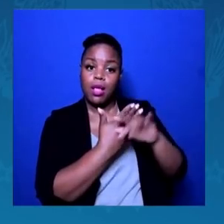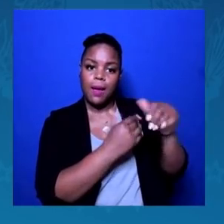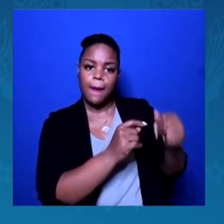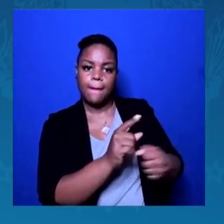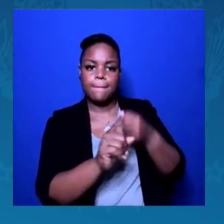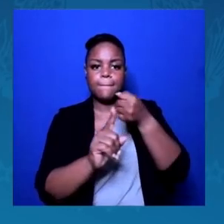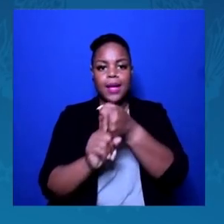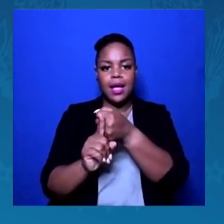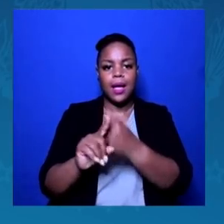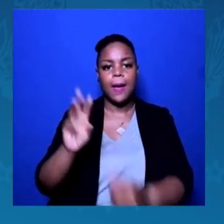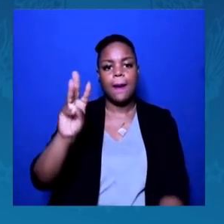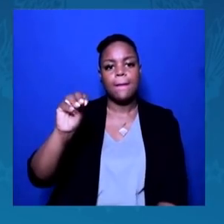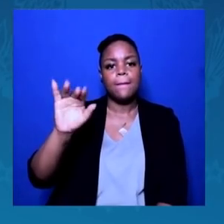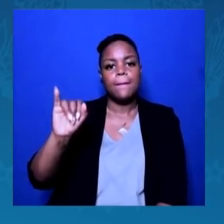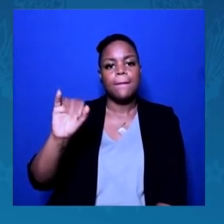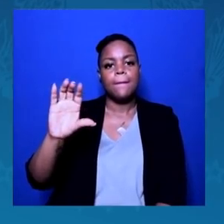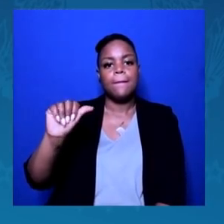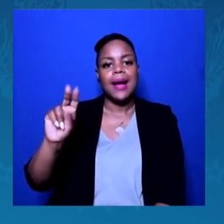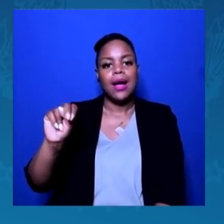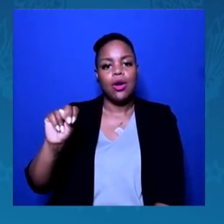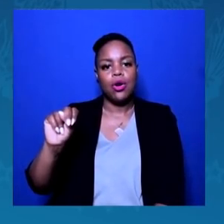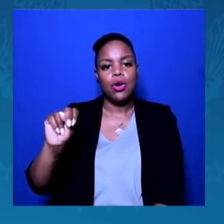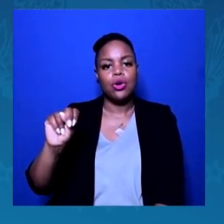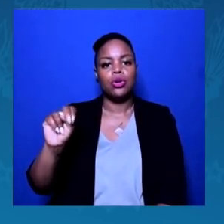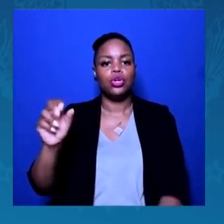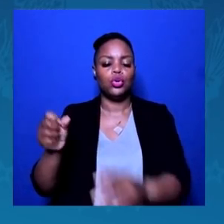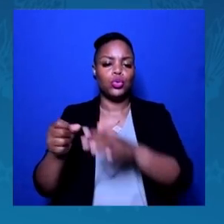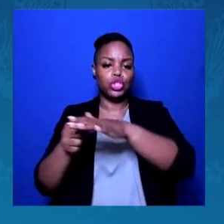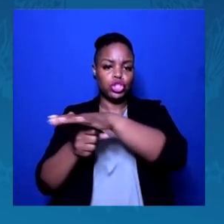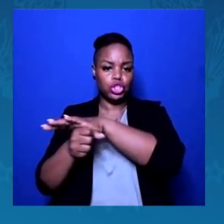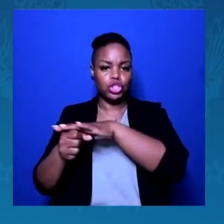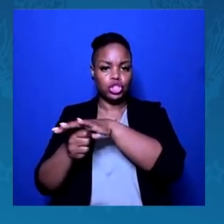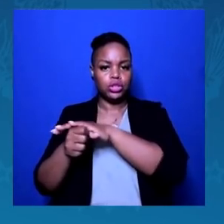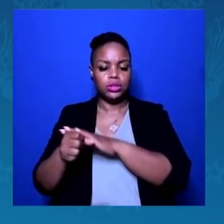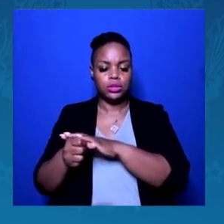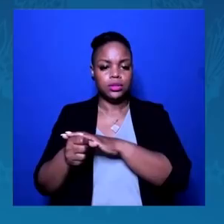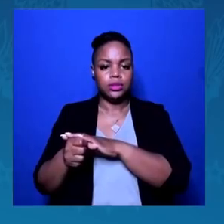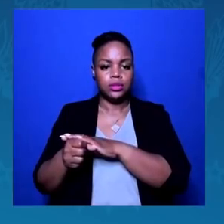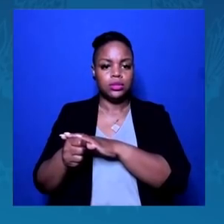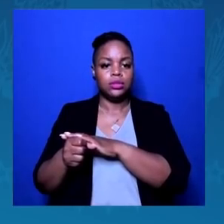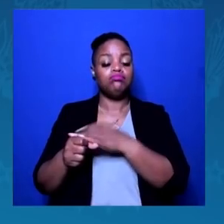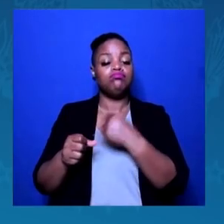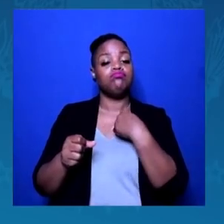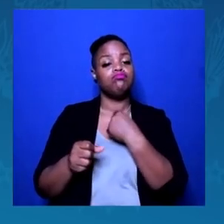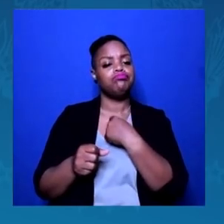in joining the Agricultural Innovation Mission for Climate, because we know we need to accelerate